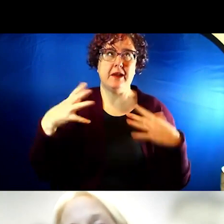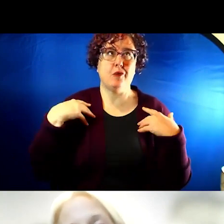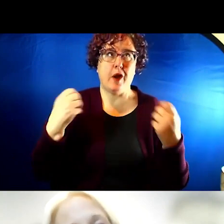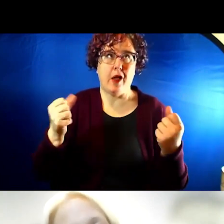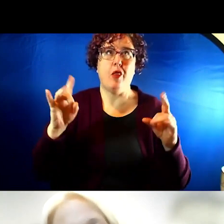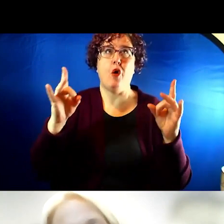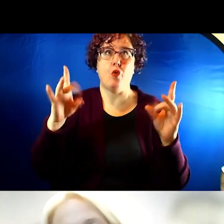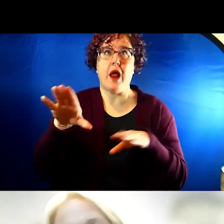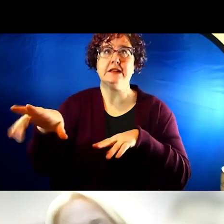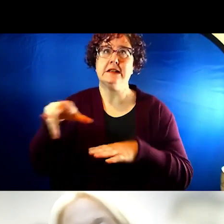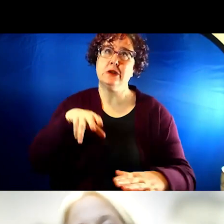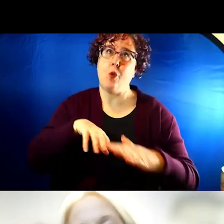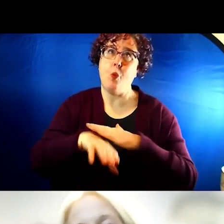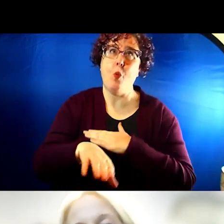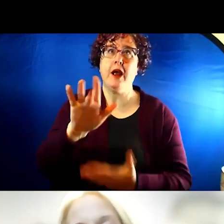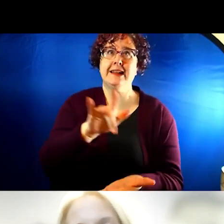TIMES, WE ARE VERY CONCERNED WITH PARODY.